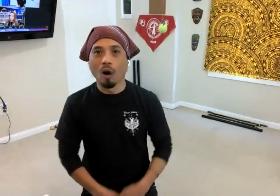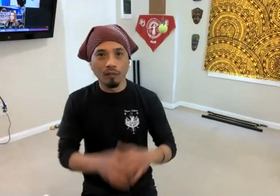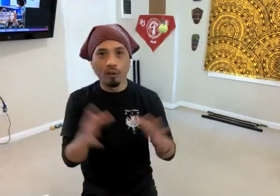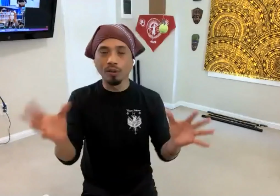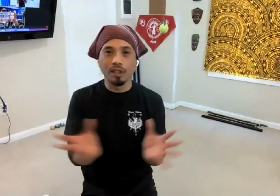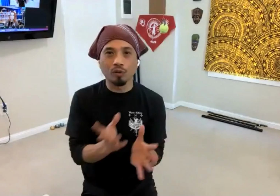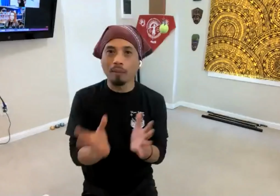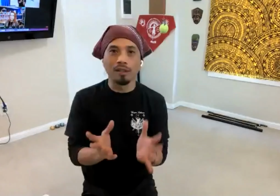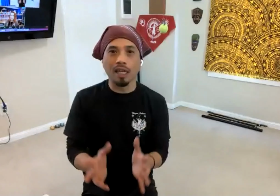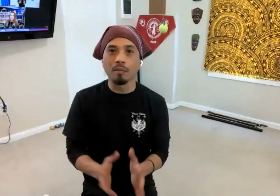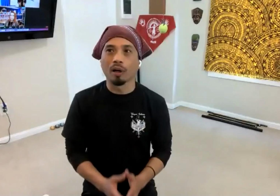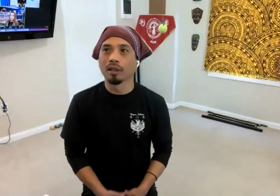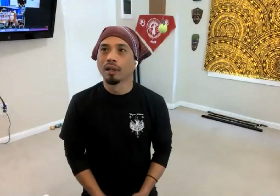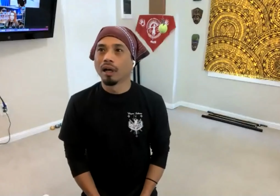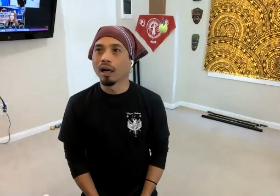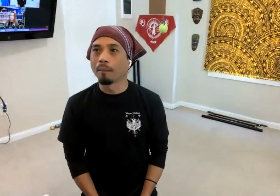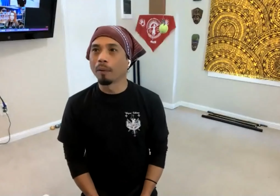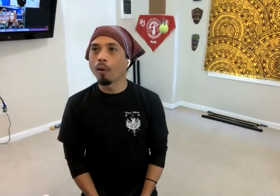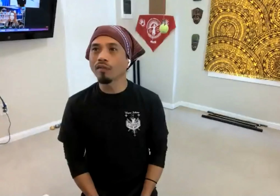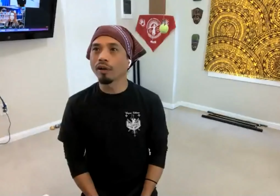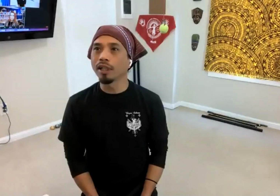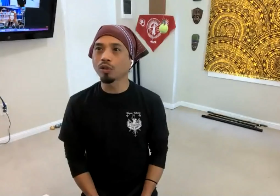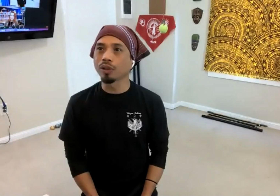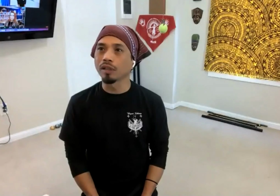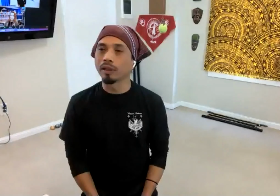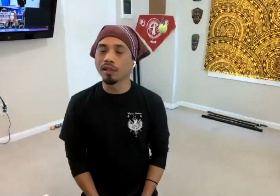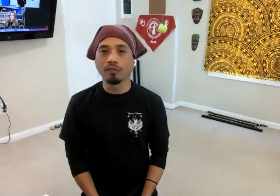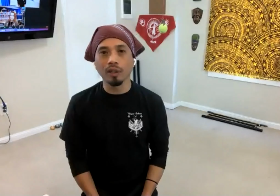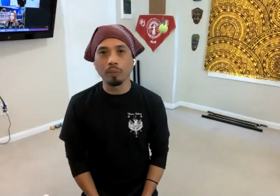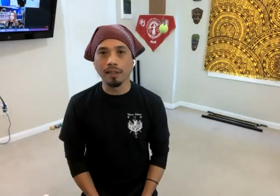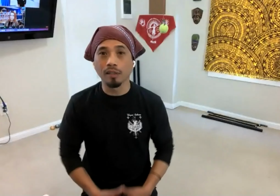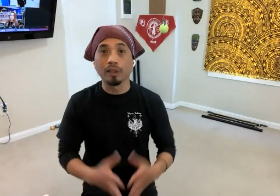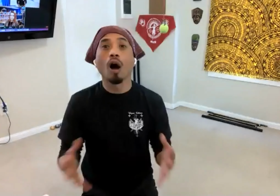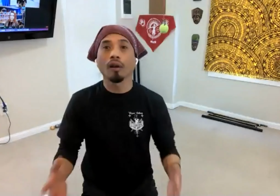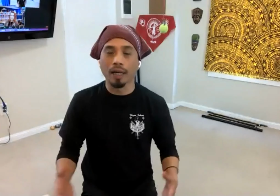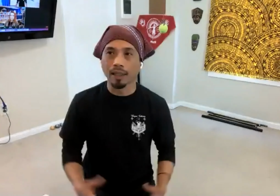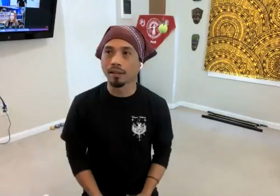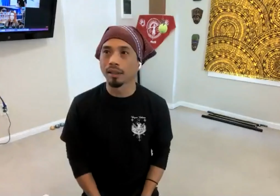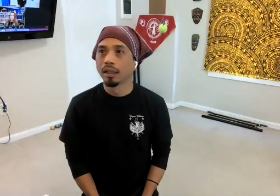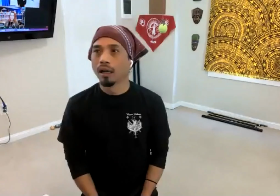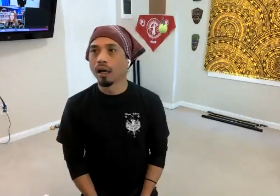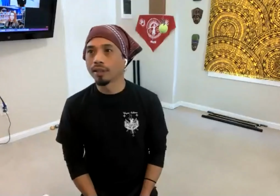KALI, ESKRIMA AND ARNIS. PART OF OUR HISTORY IS BECAUSE